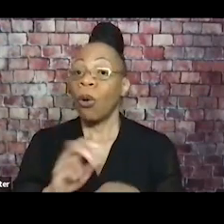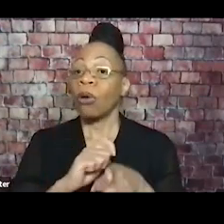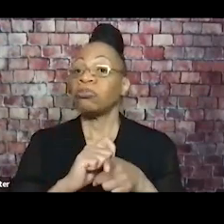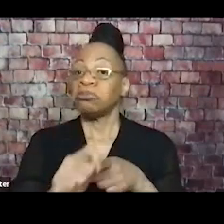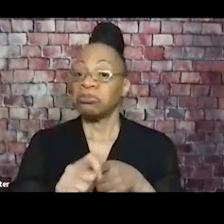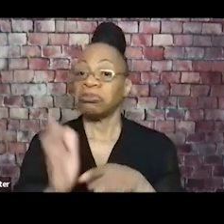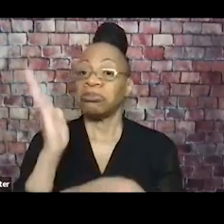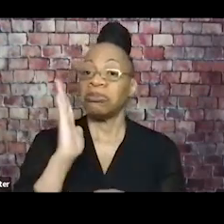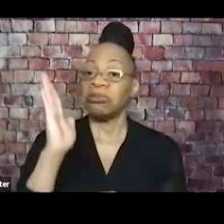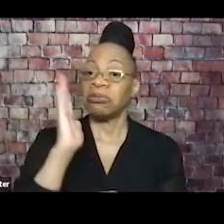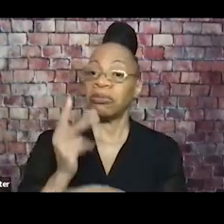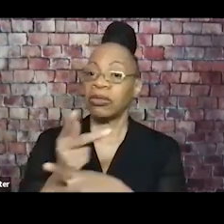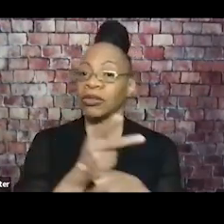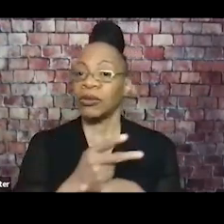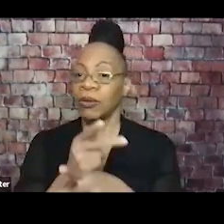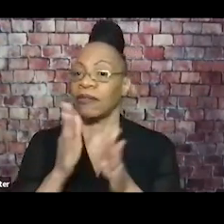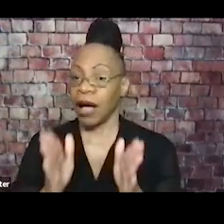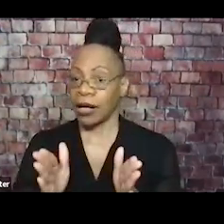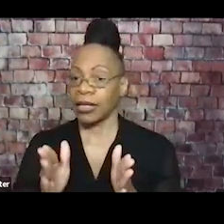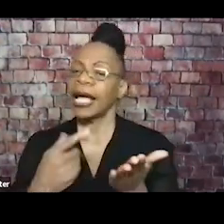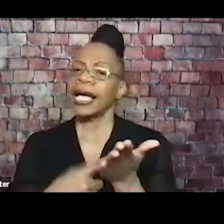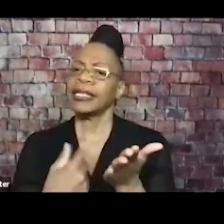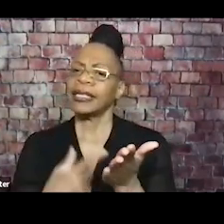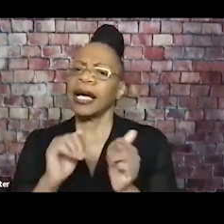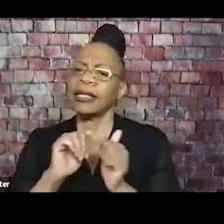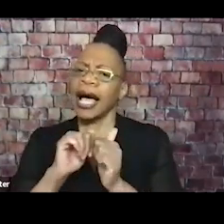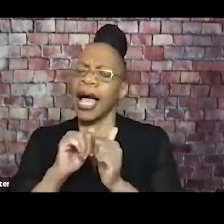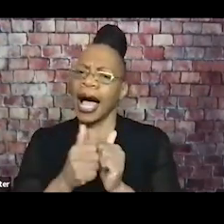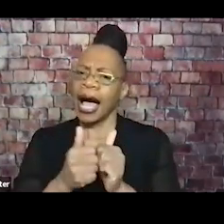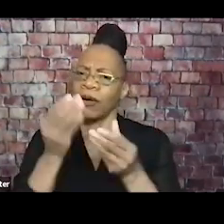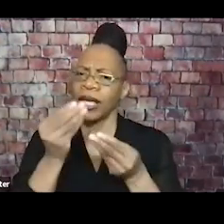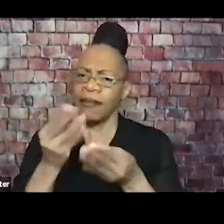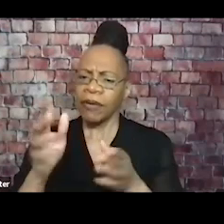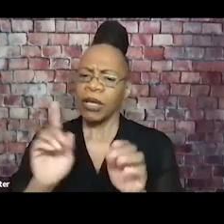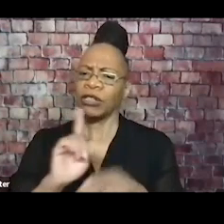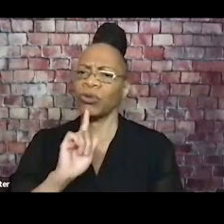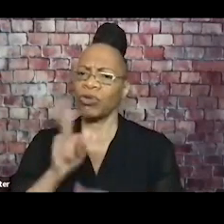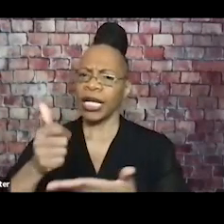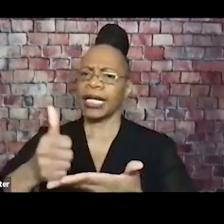how information from them can be helpful to document the impairments that the person had,